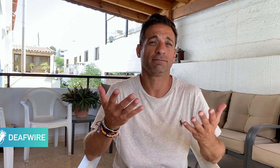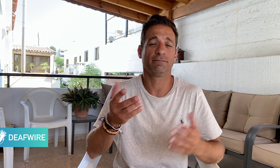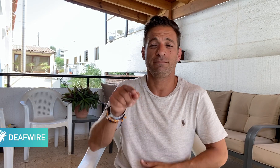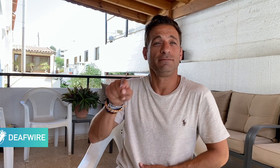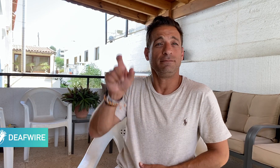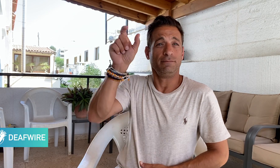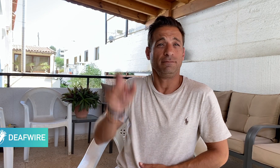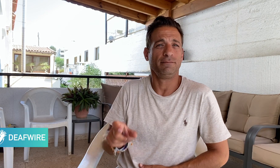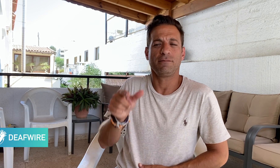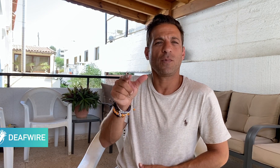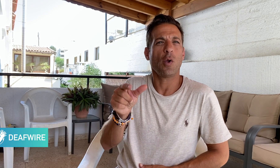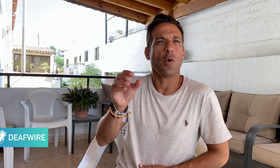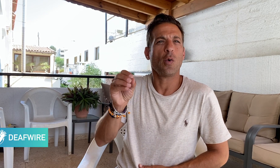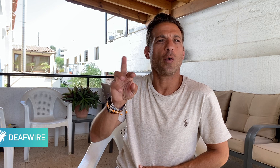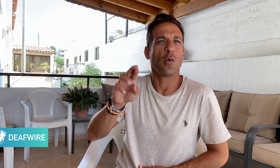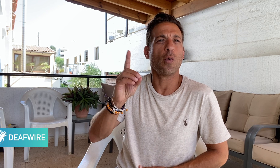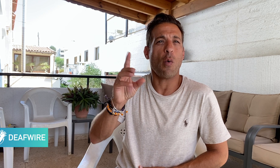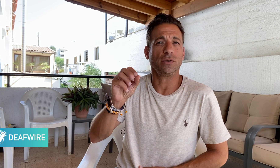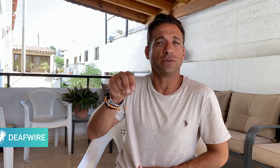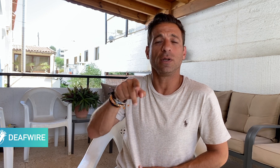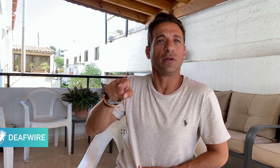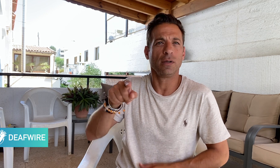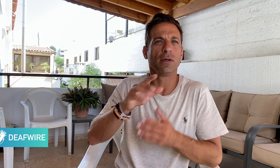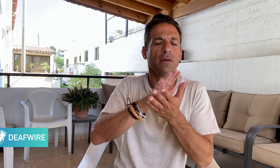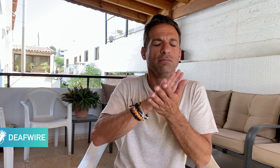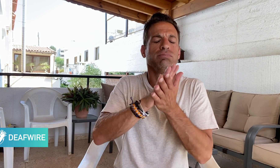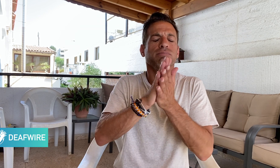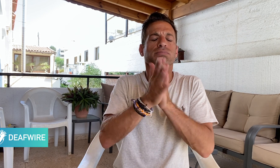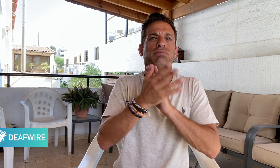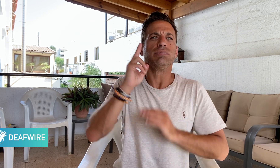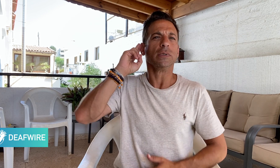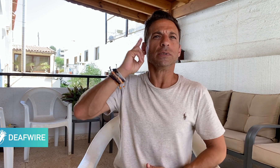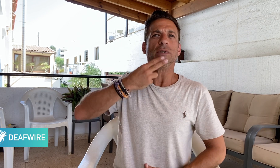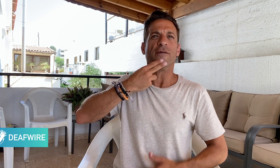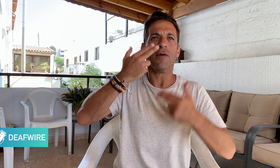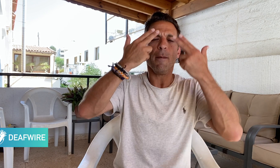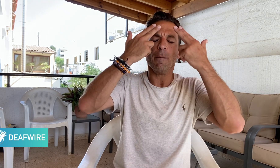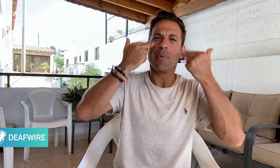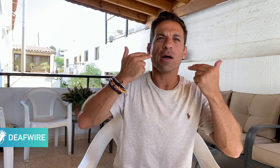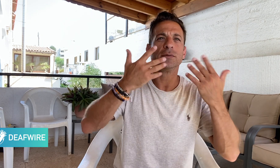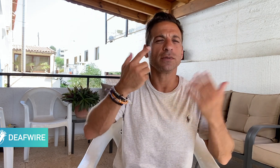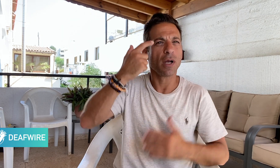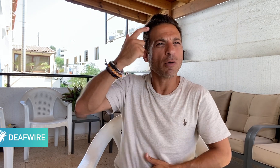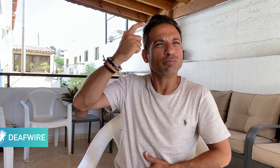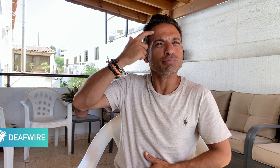After Gordon became DeafBlind due to a brain tumor,